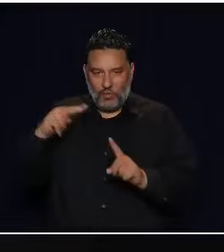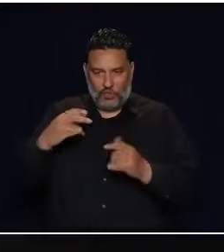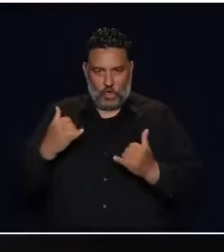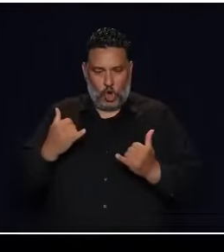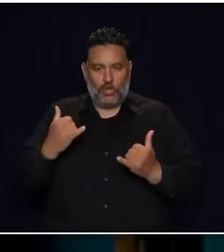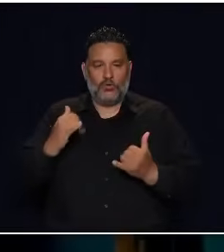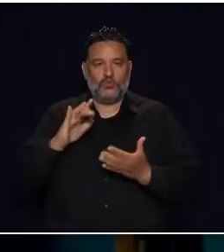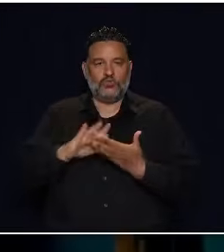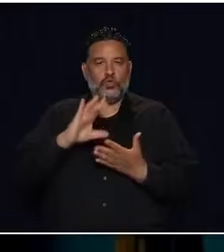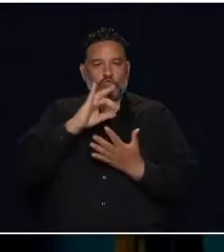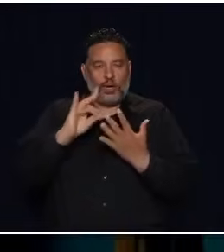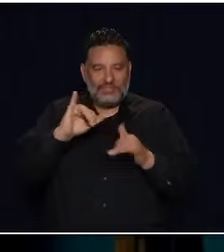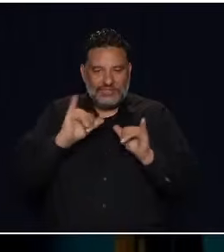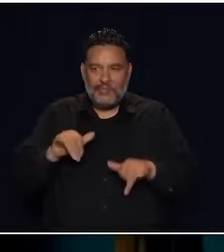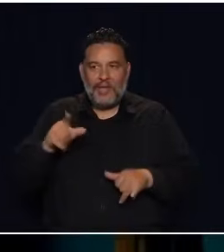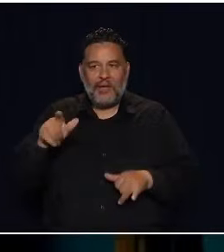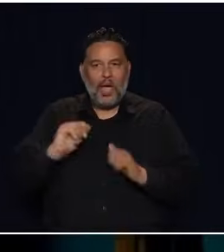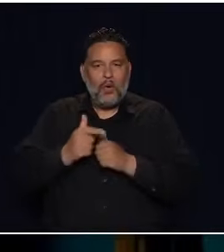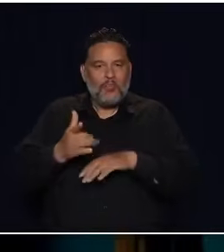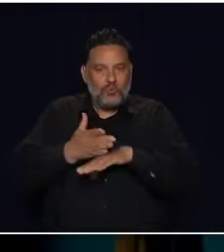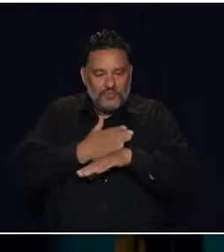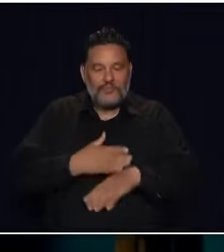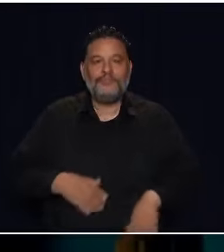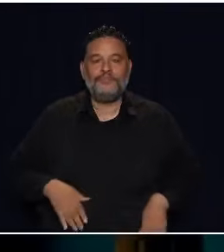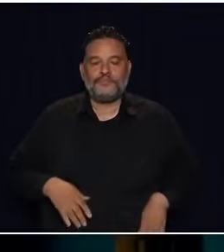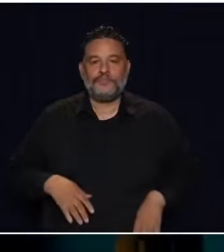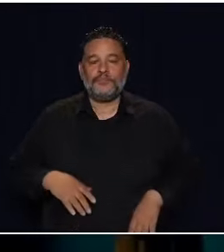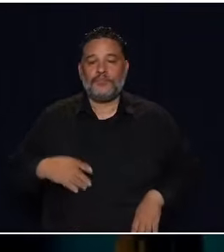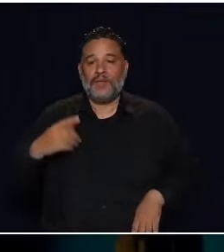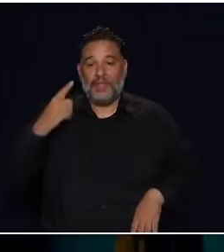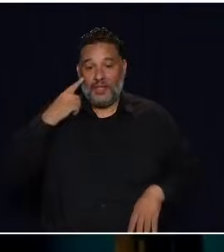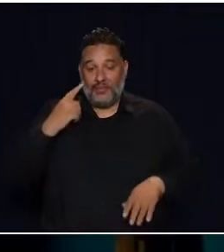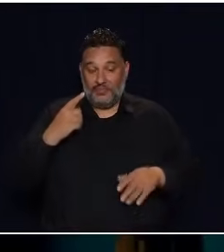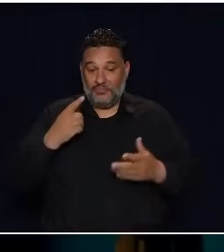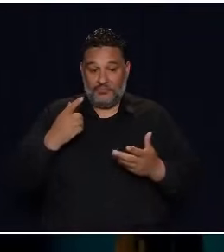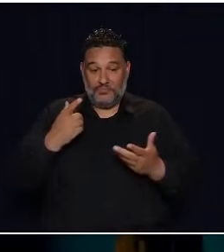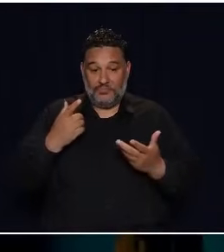MR. NEWBY, YOUR TAKE ON OUR